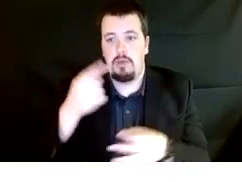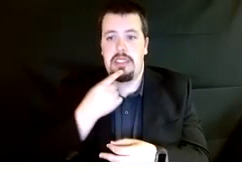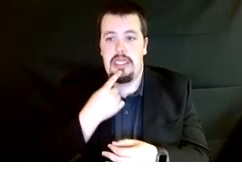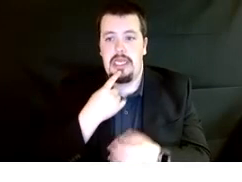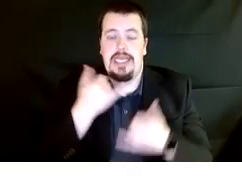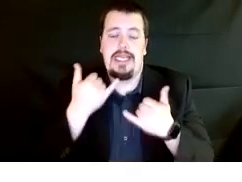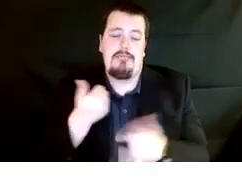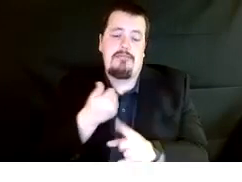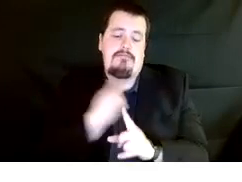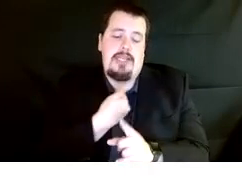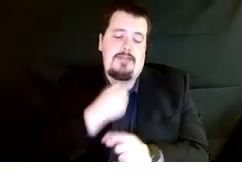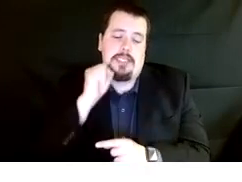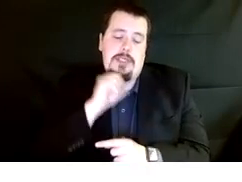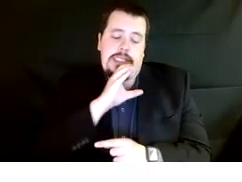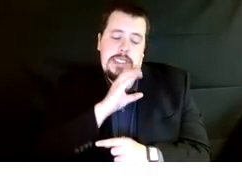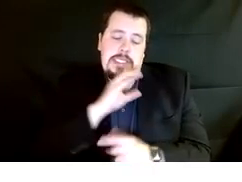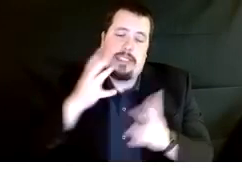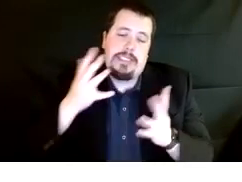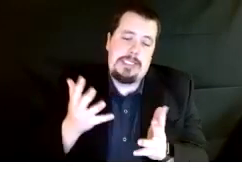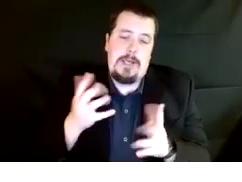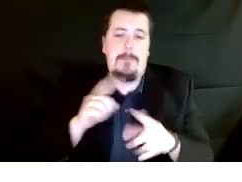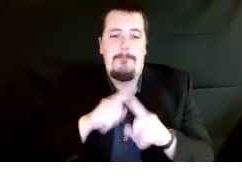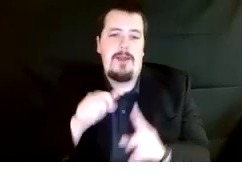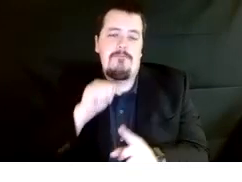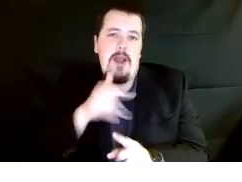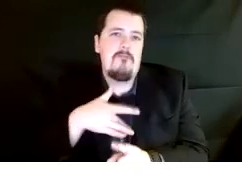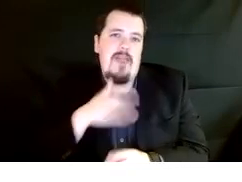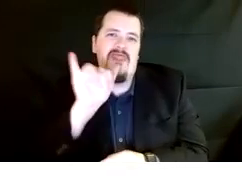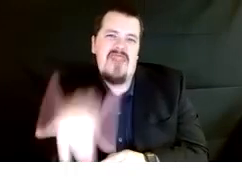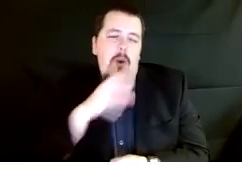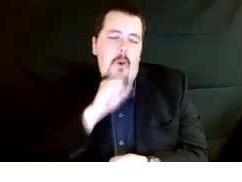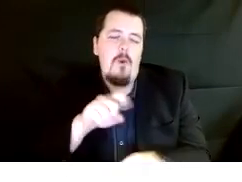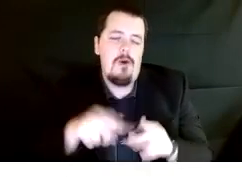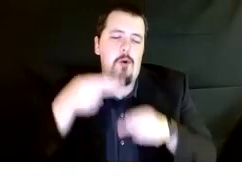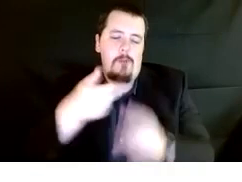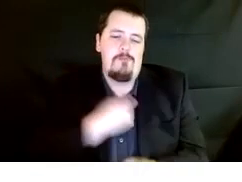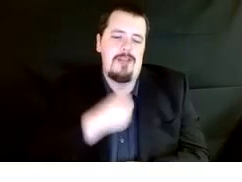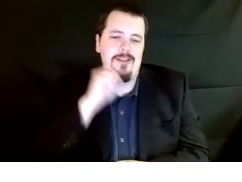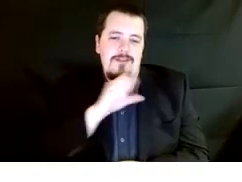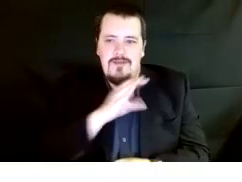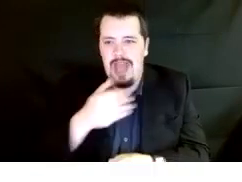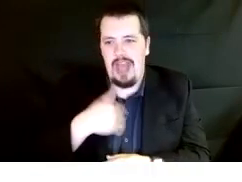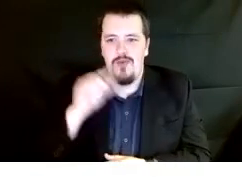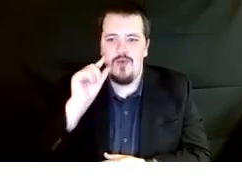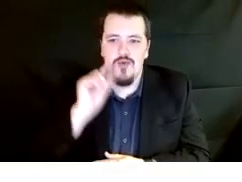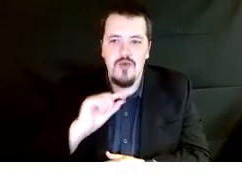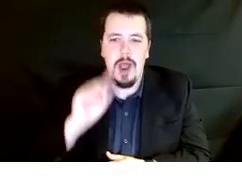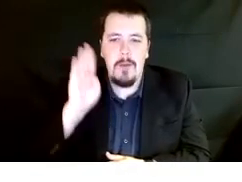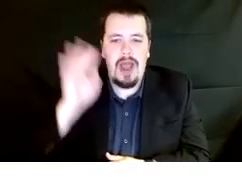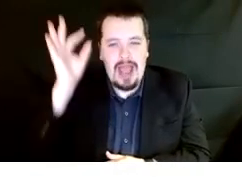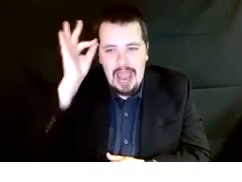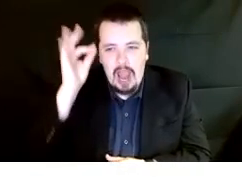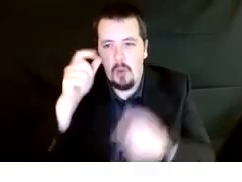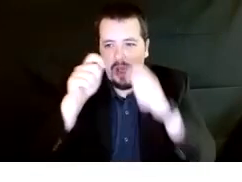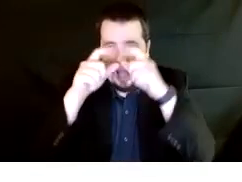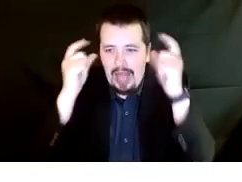category although I'm feeling not that old I have gray brown hair and glasses and um the